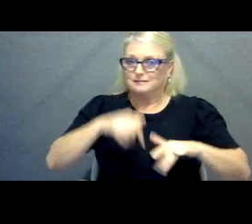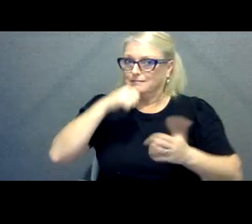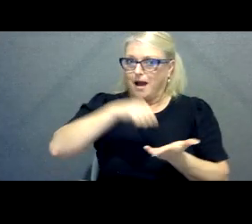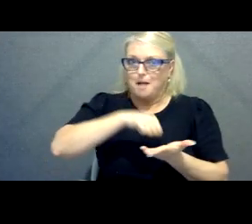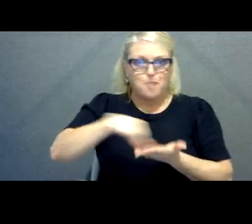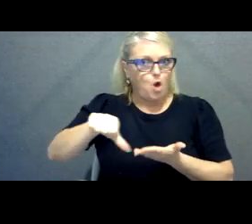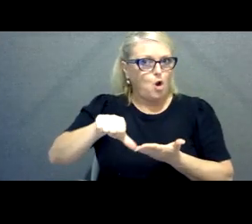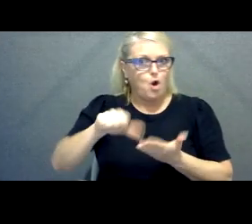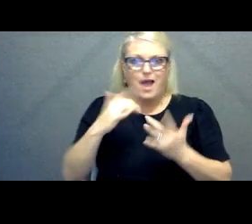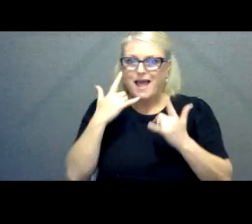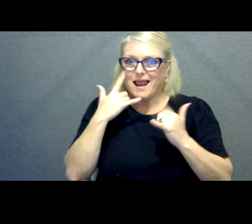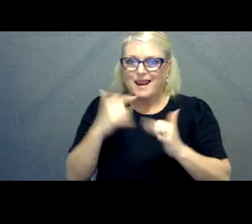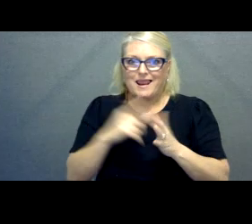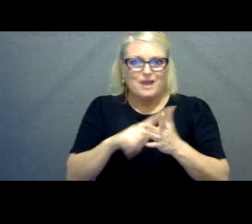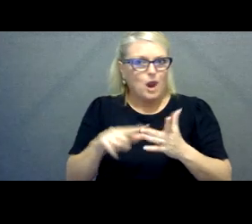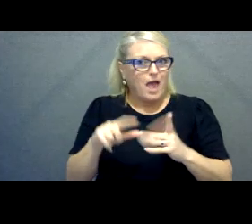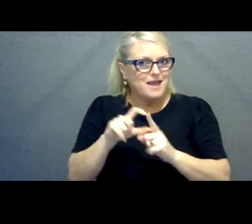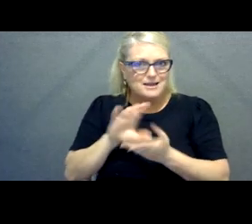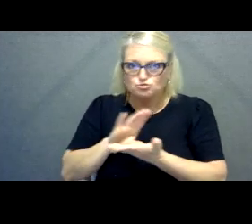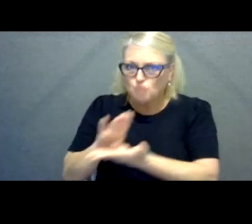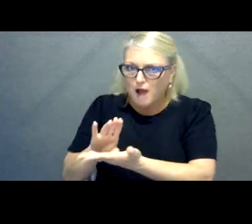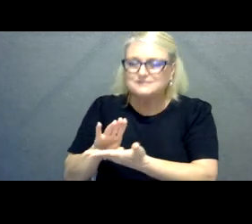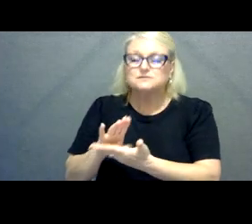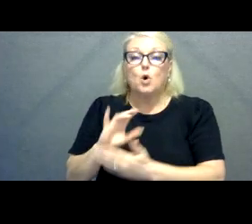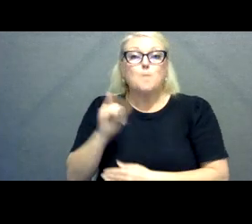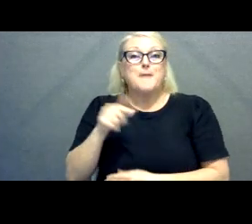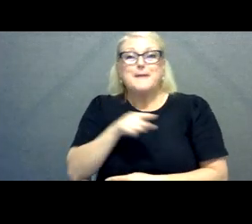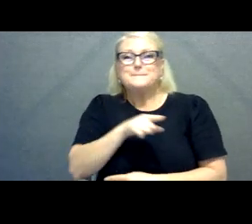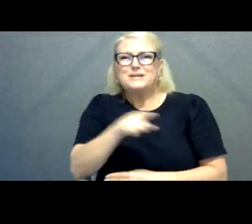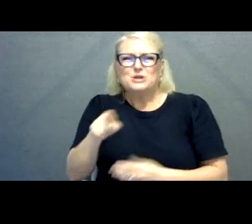be eligible for legal aid who might just need a bit of information if your client